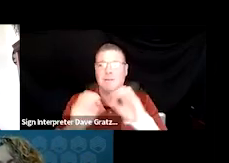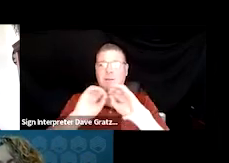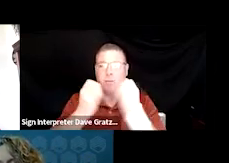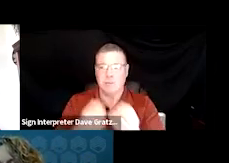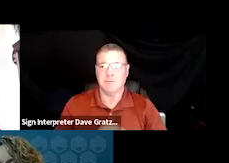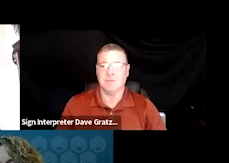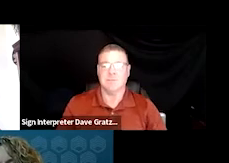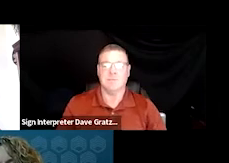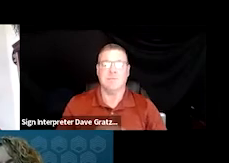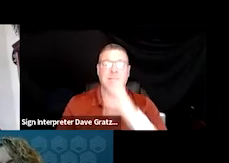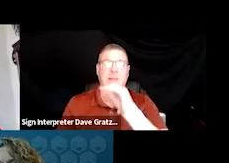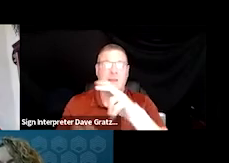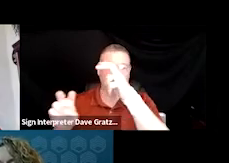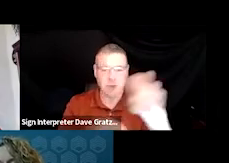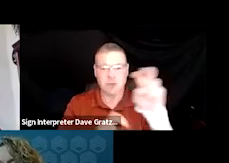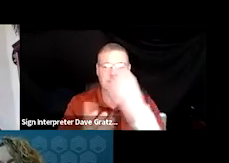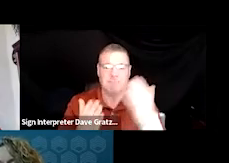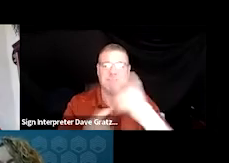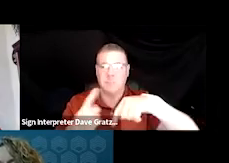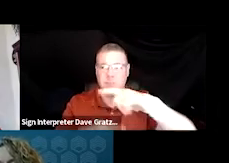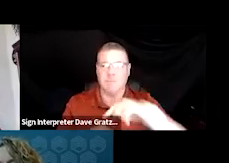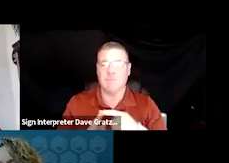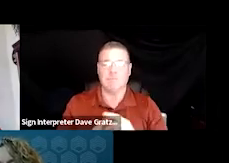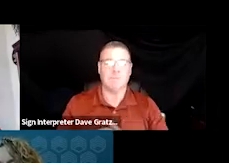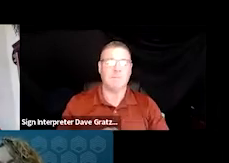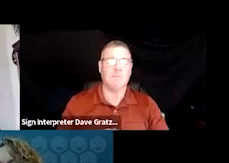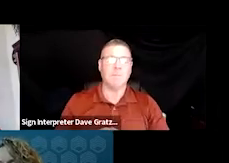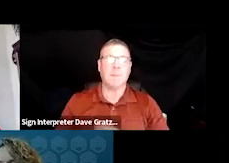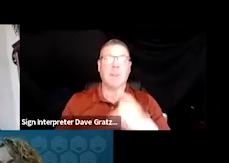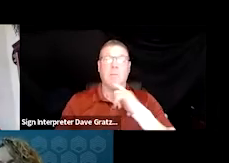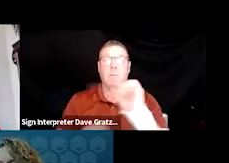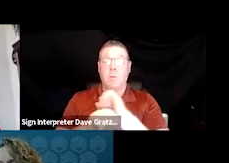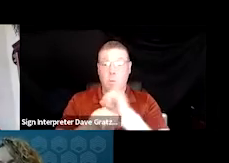and maybe shift some things around. So we've been working in partnership